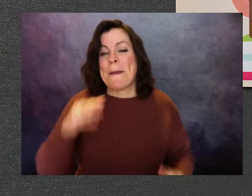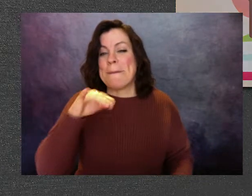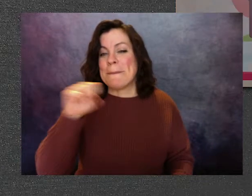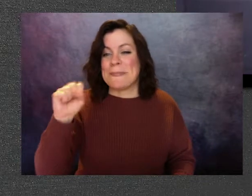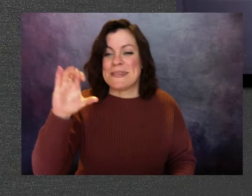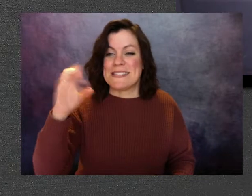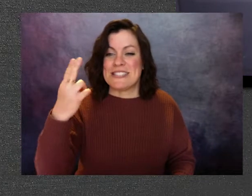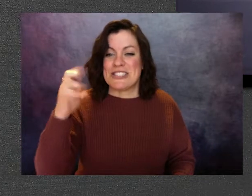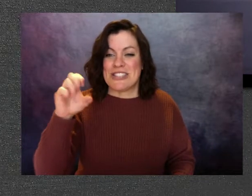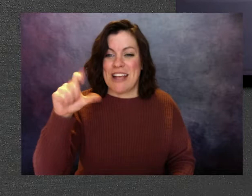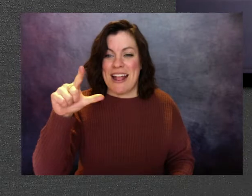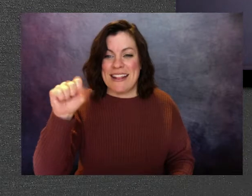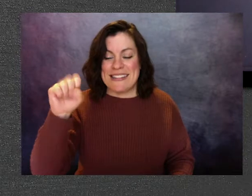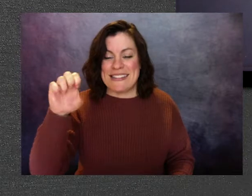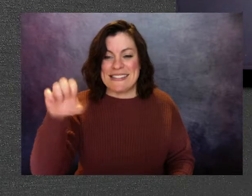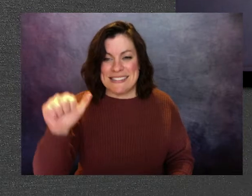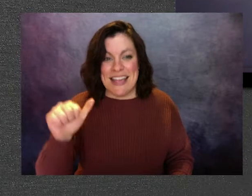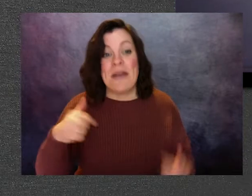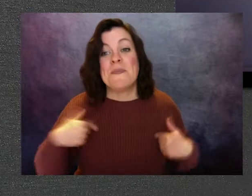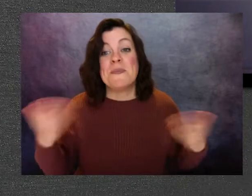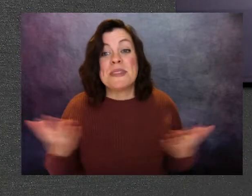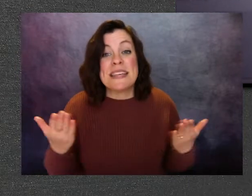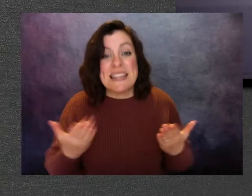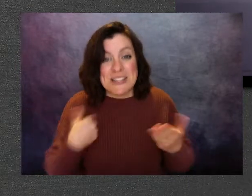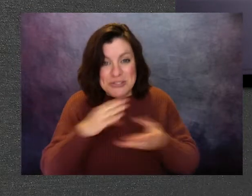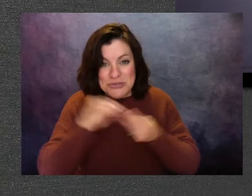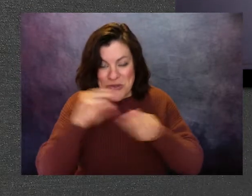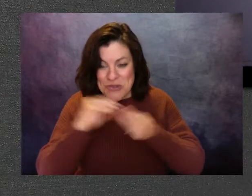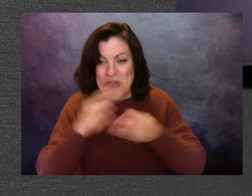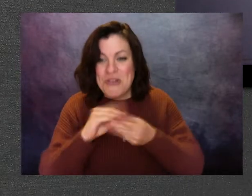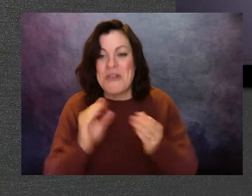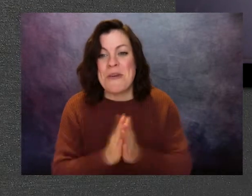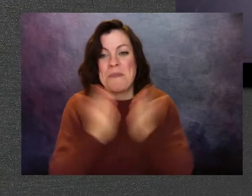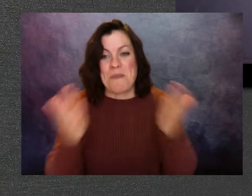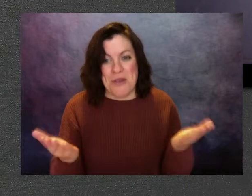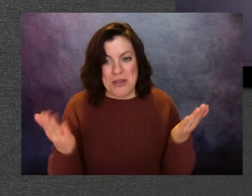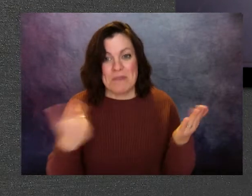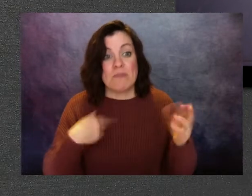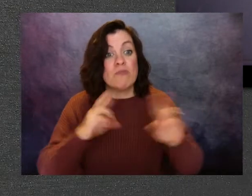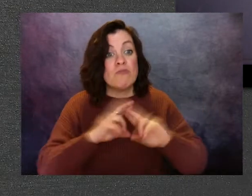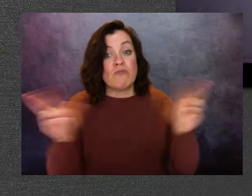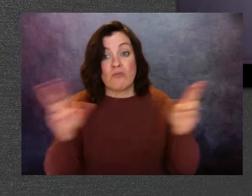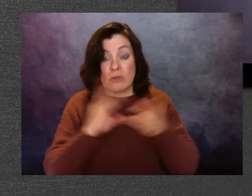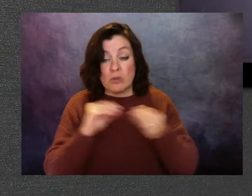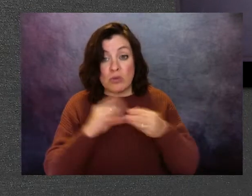back for our story time. Today, we are going to read a story about a fire fighter.